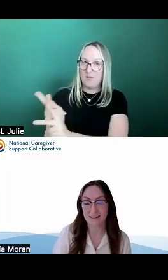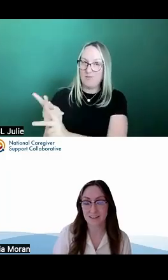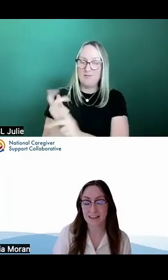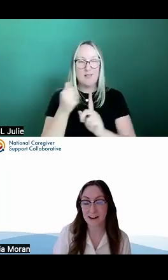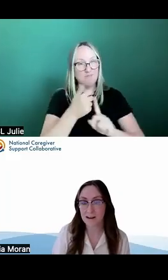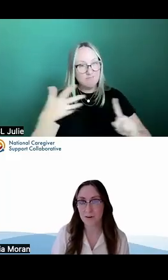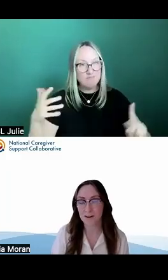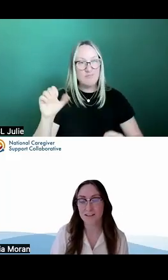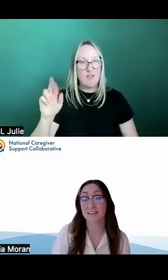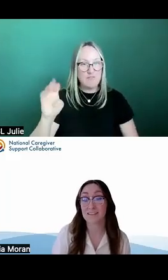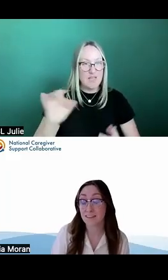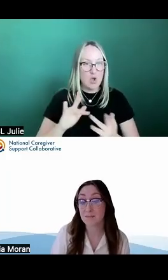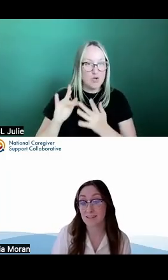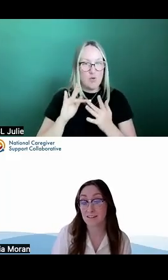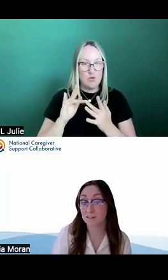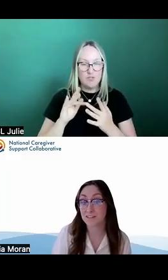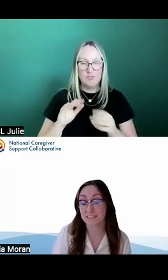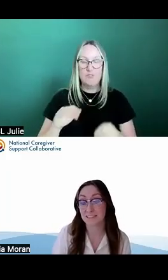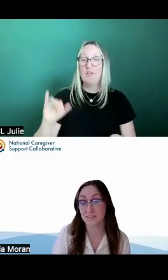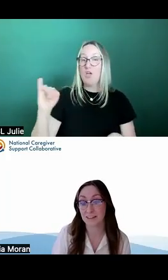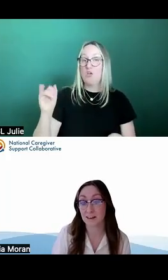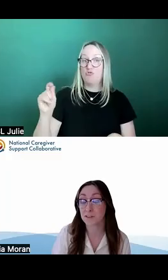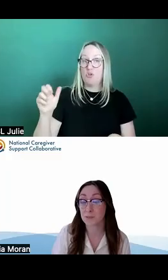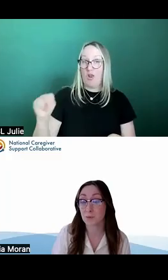CARE Network, because like Jonathan mentioned earlier, this is definitely another really